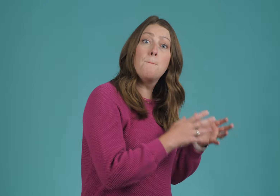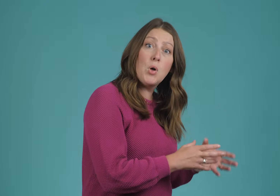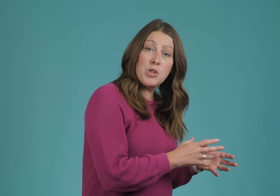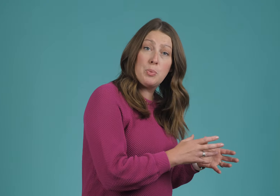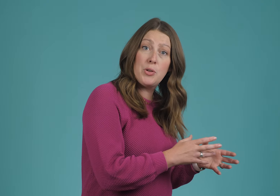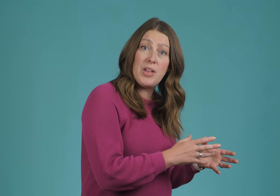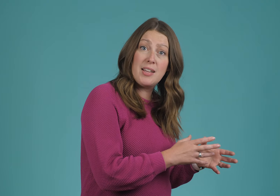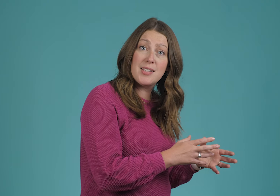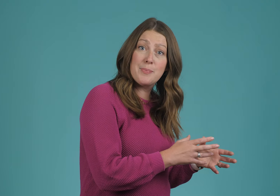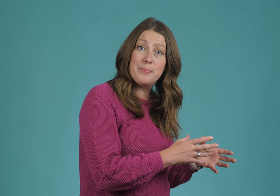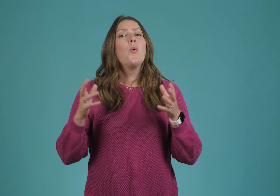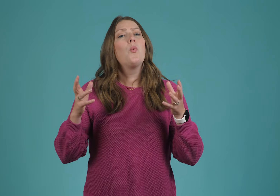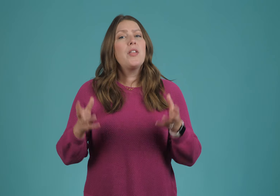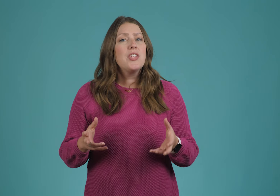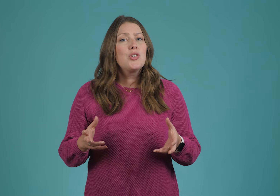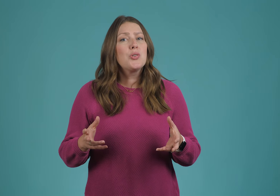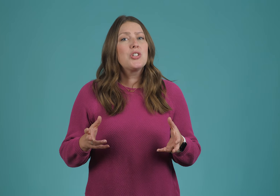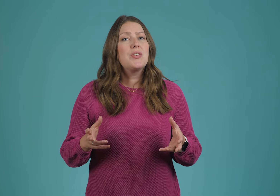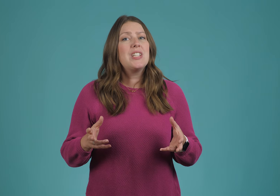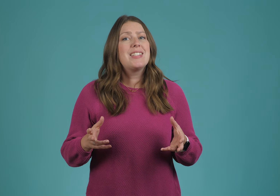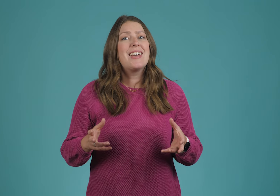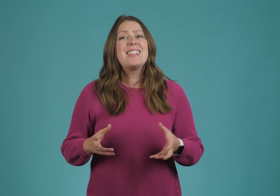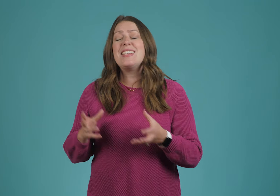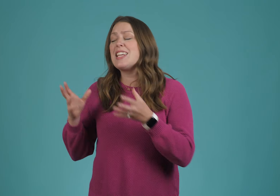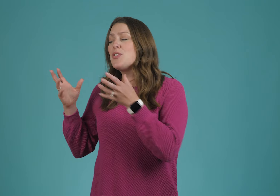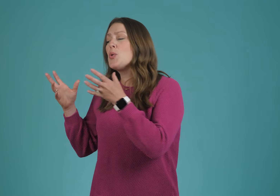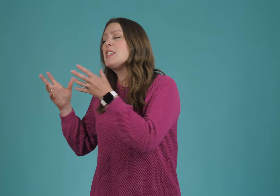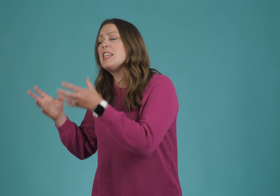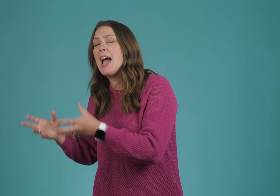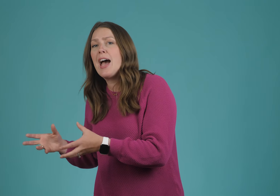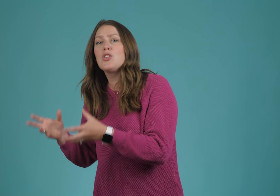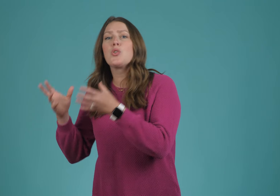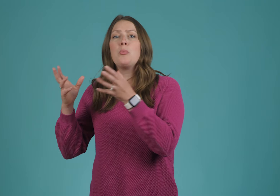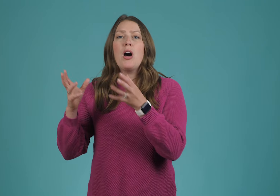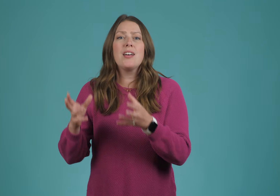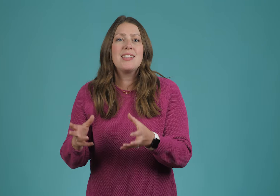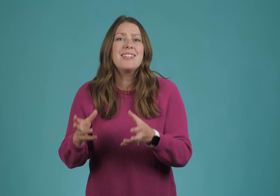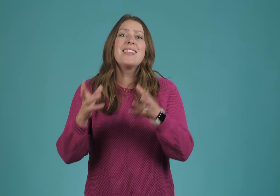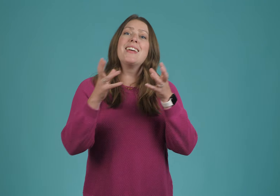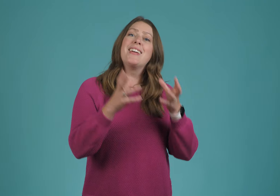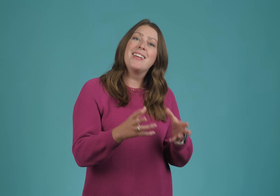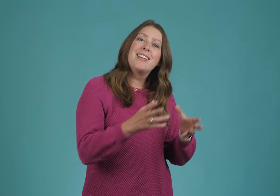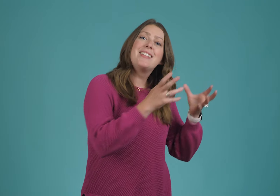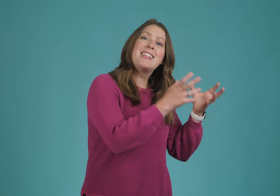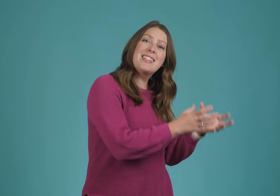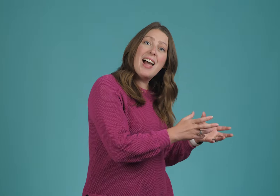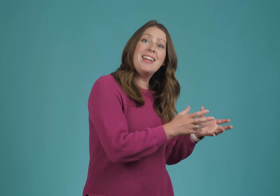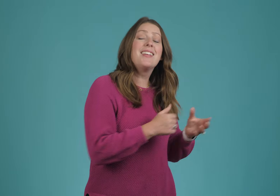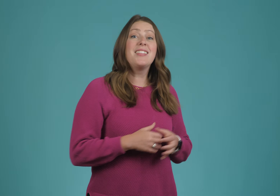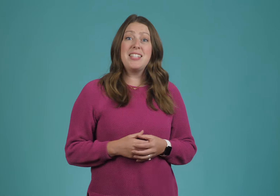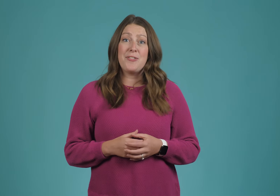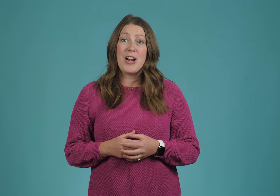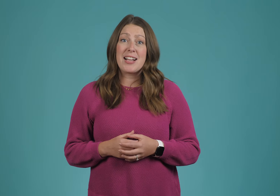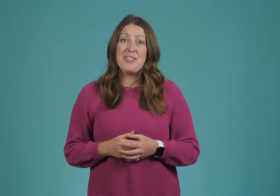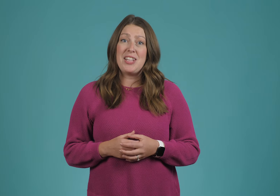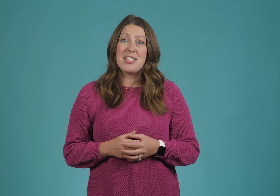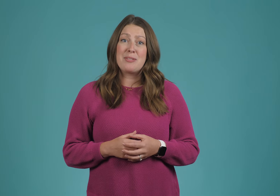multiple things. What the shoulder shifting does is give those natural pauses to sign the different activities.